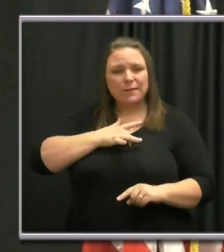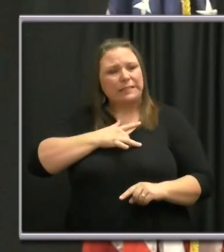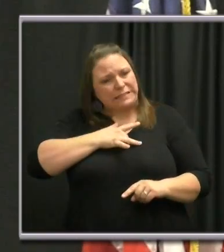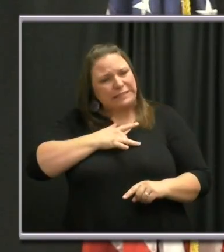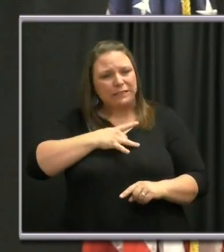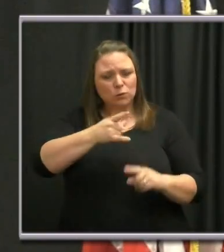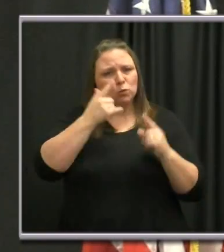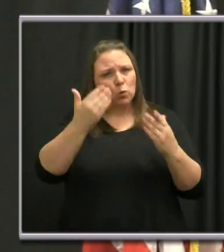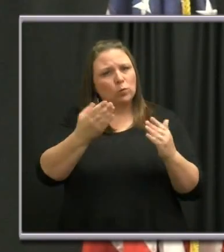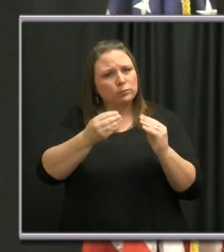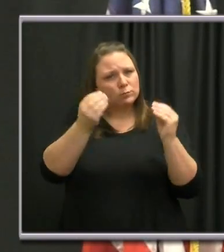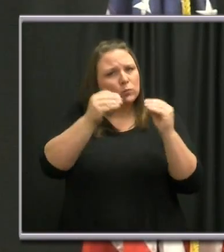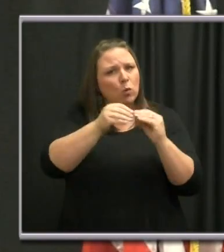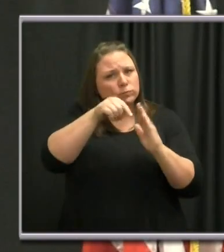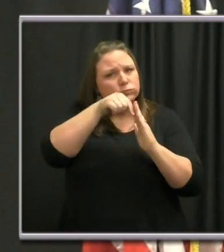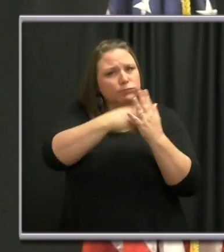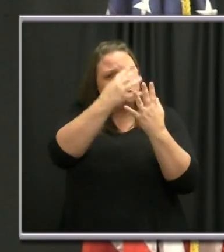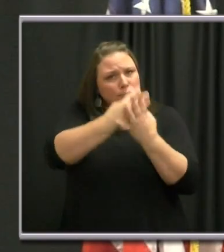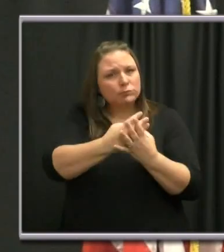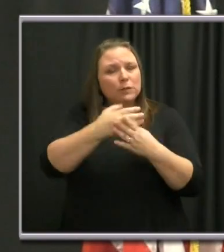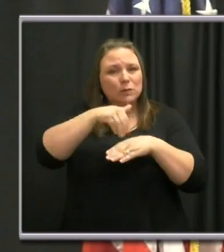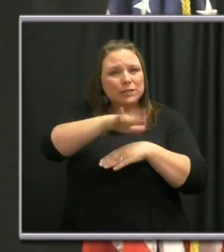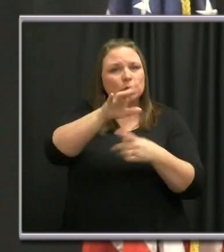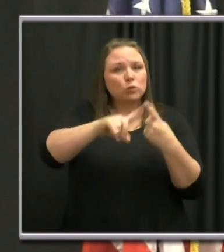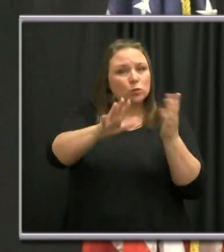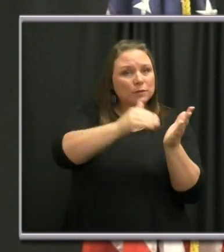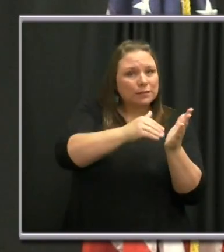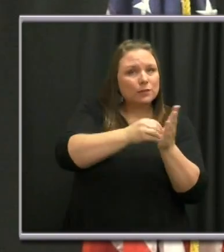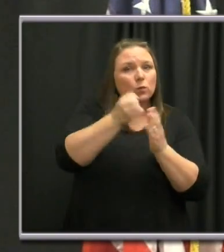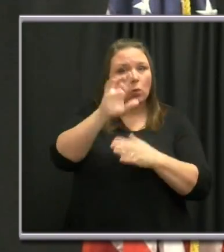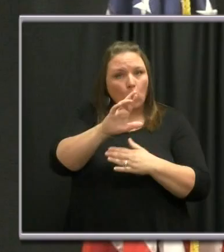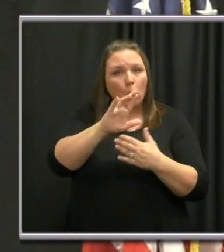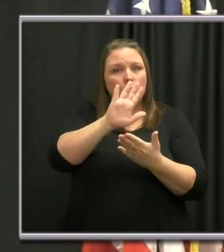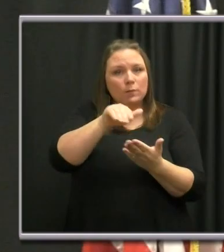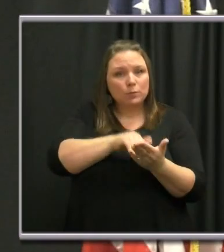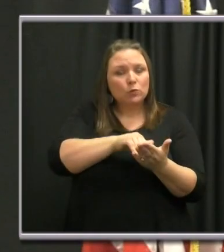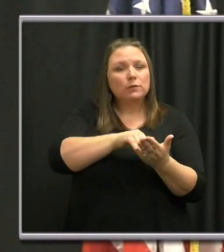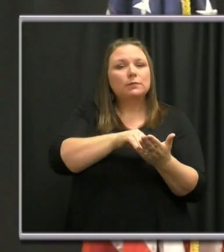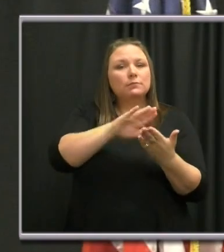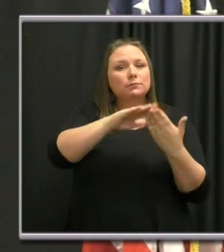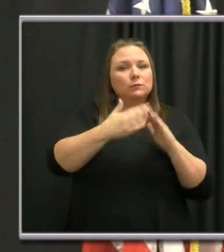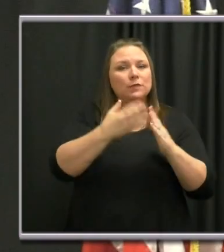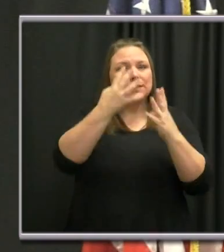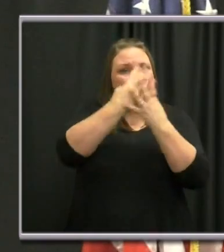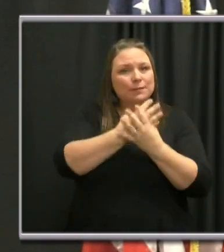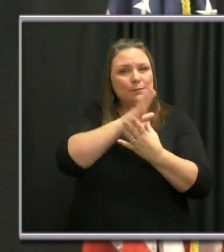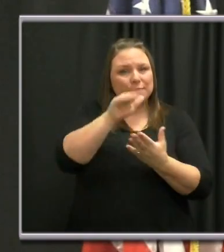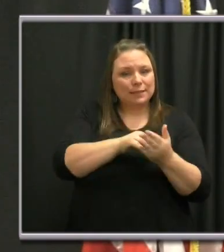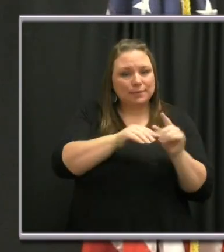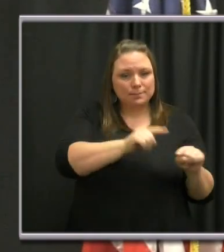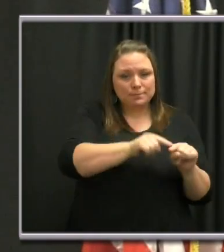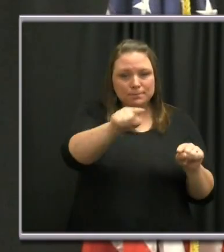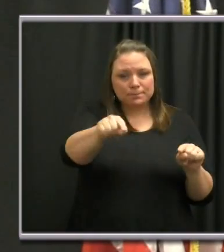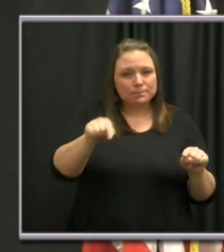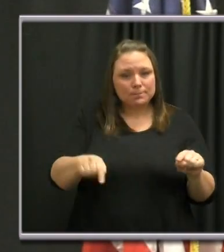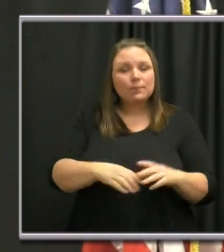YOU NEED ADDITIONAL SCREENINGS THEY WILL REFER YOU TO EITHER YOUR LOCAL HEALTH CARE PROVIDER OR ONE OF OUR COMMITTEE SYSTEM